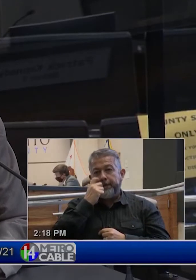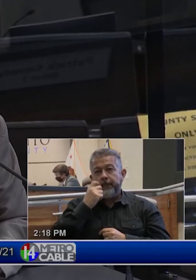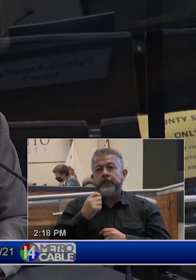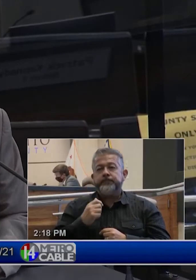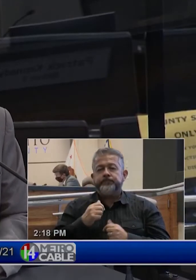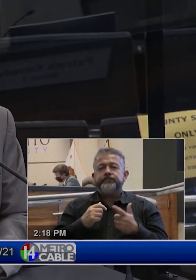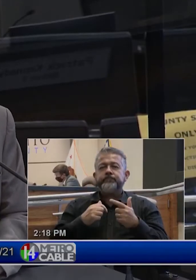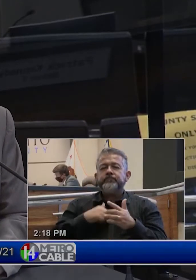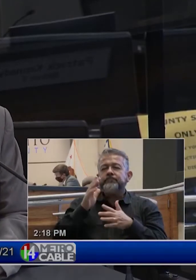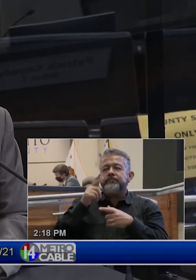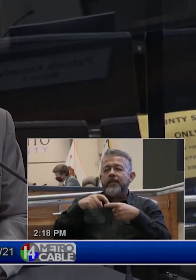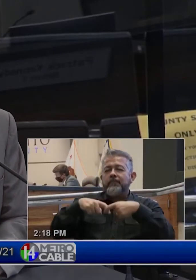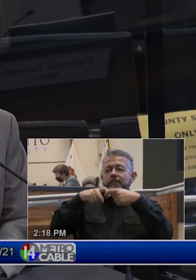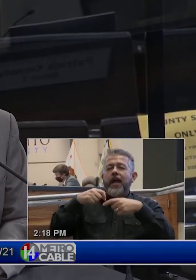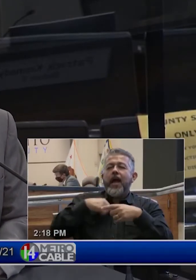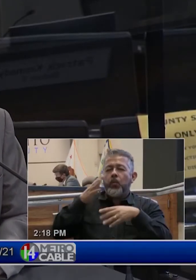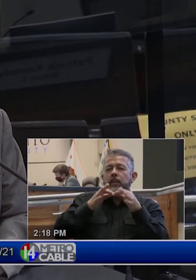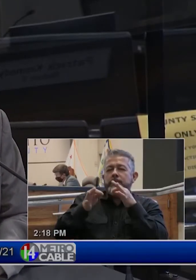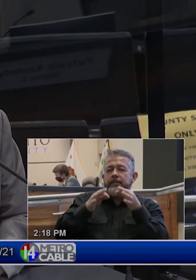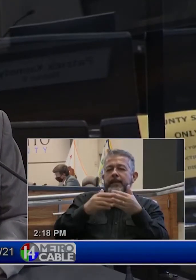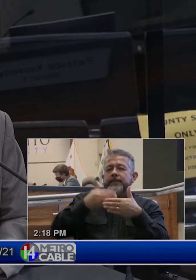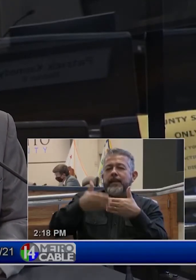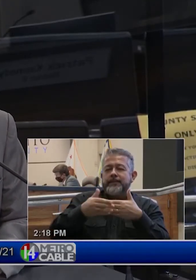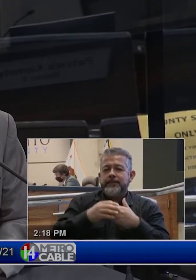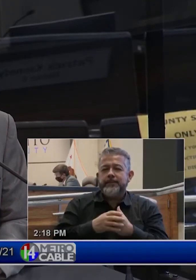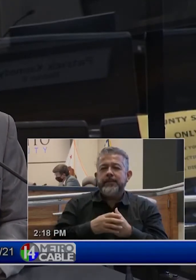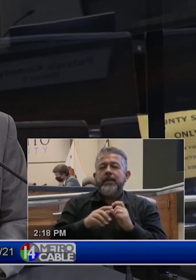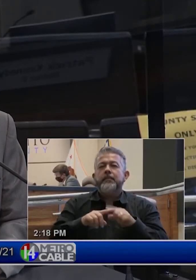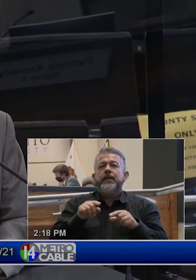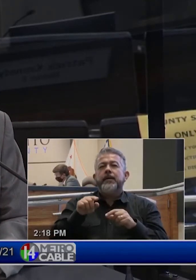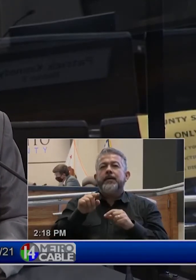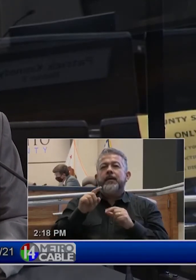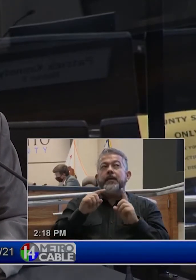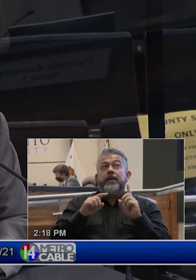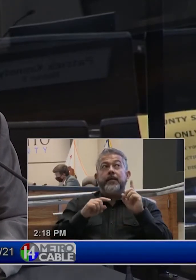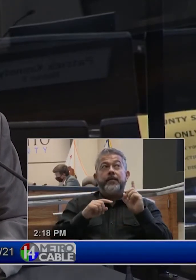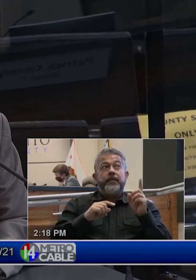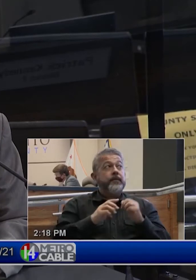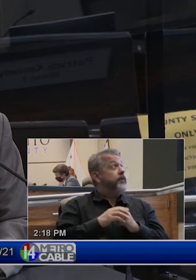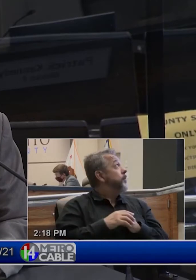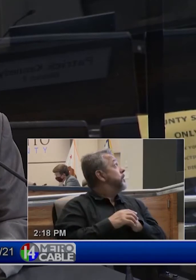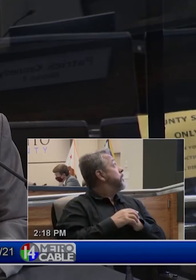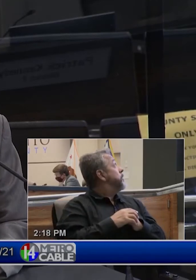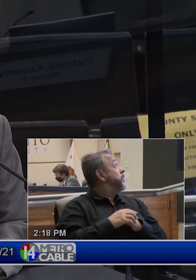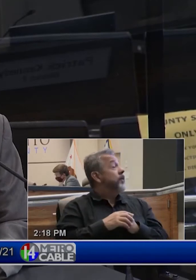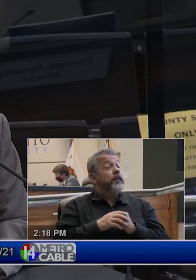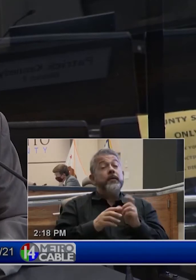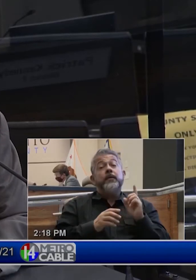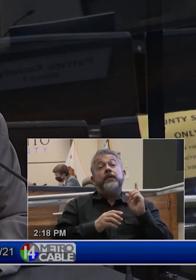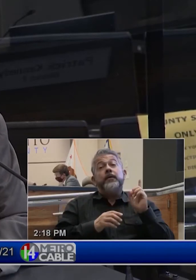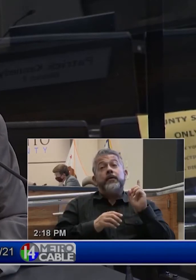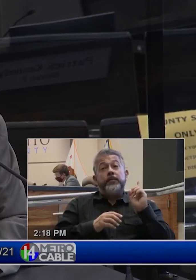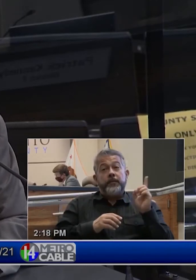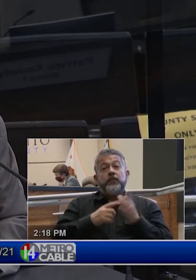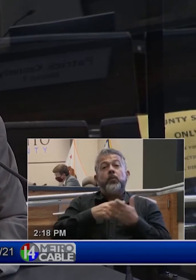THE COURT TO WHETHER THEY'RE OTHER REQUIREMENTS BUT THIS IS OTHER REQUIREMENTS BUT THIS IS ALSO, I WANTED TO YOU SEE IT ALSO, I WANTED TO YOU SEE IT AGAIN THIS, IS WHAT I WILL BE